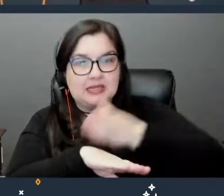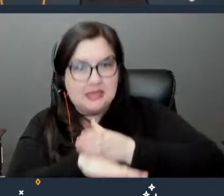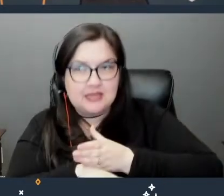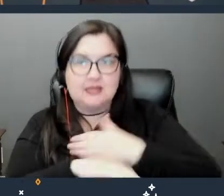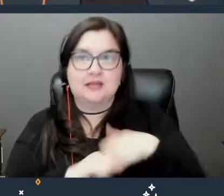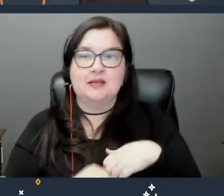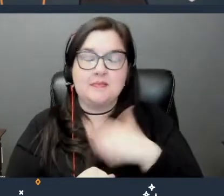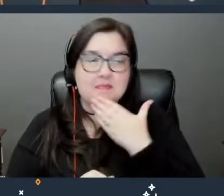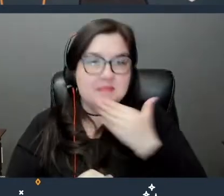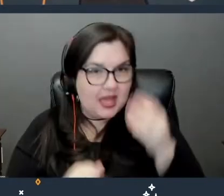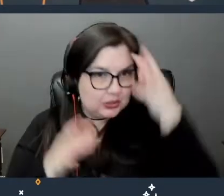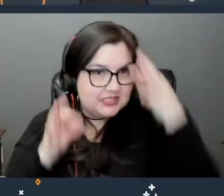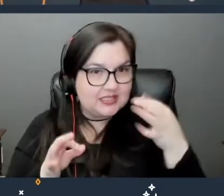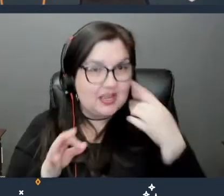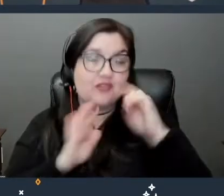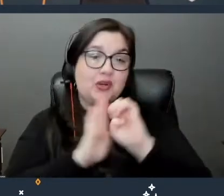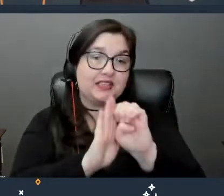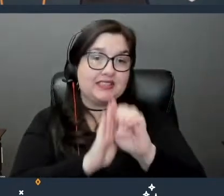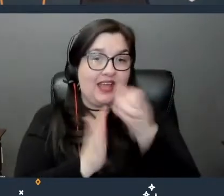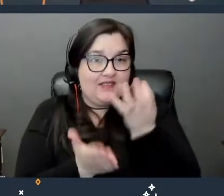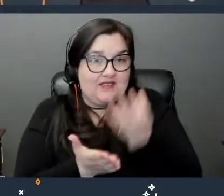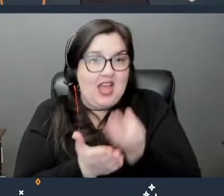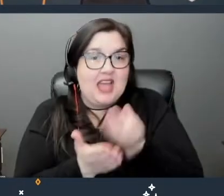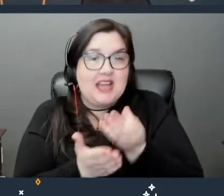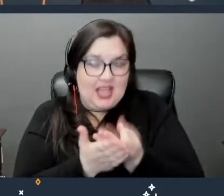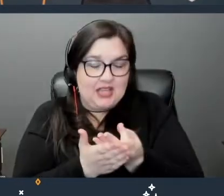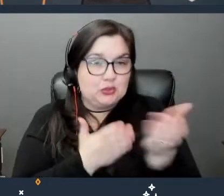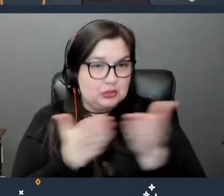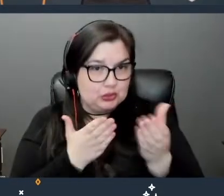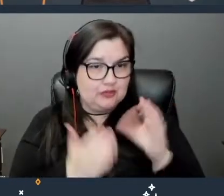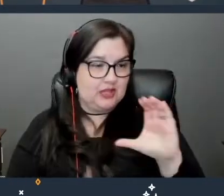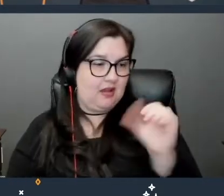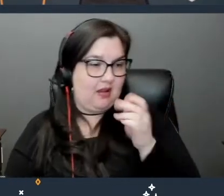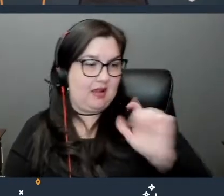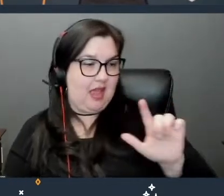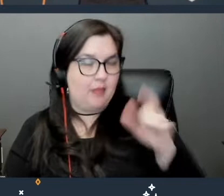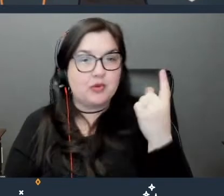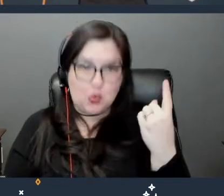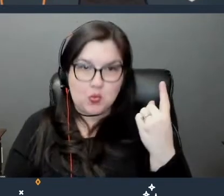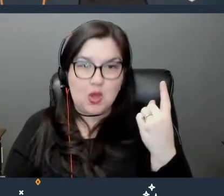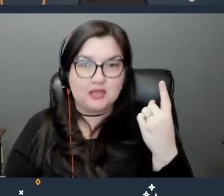For example, financial service businesses like Capital One use data to make faster credit card risk decisions,